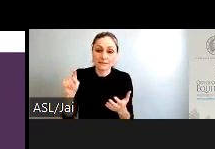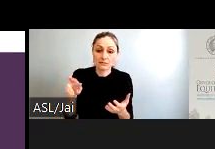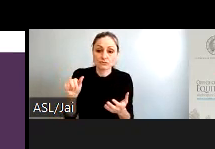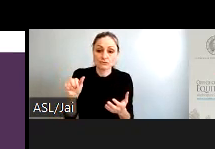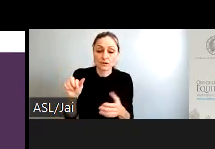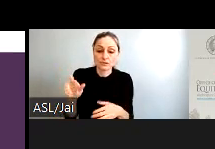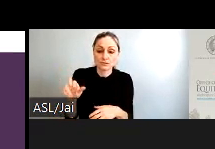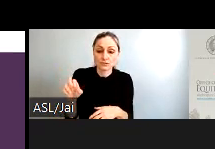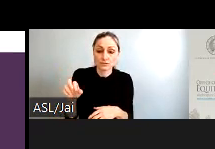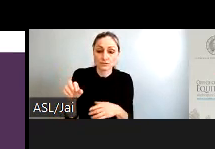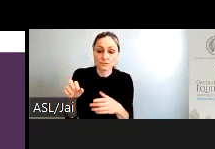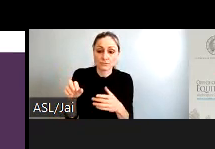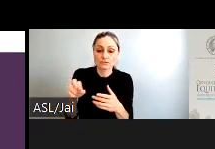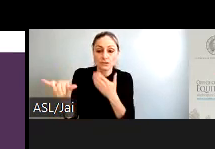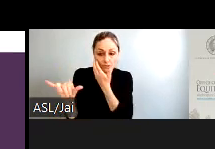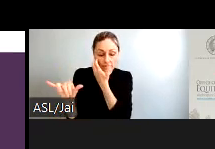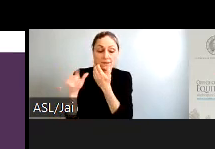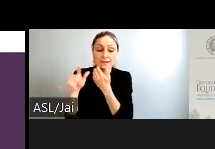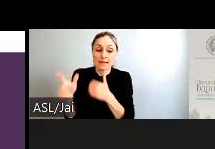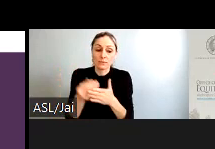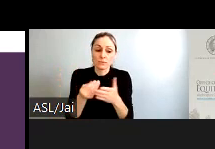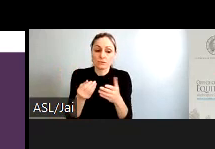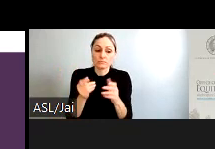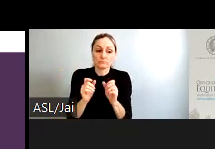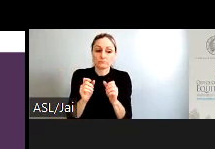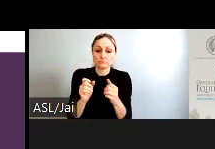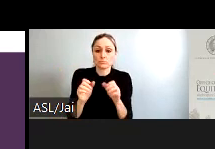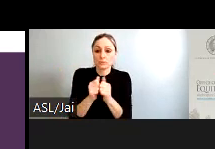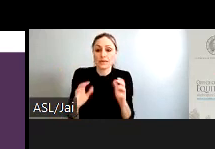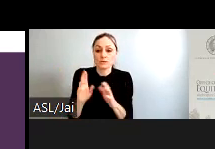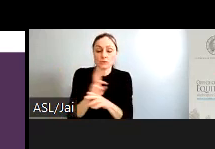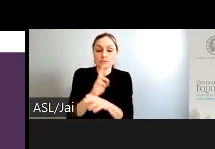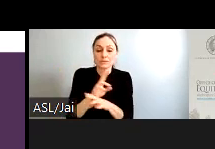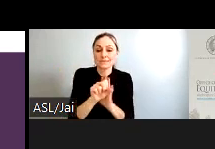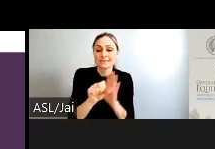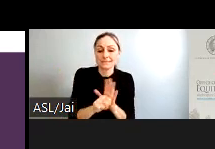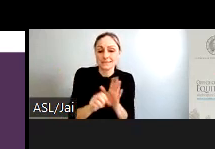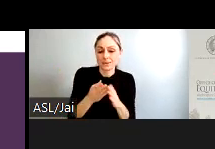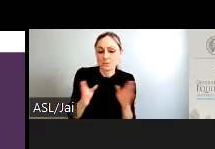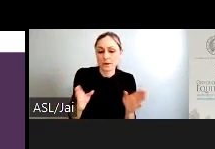The agency could fund and replenish the account would using a SWV, agency would be responsible